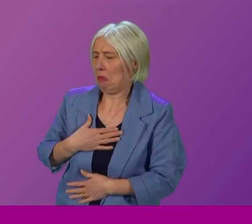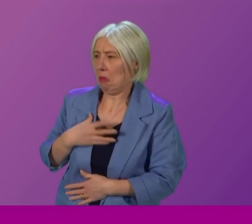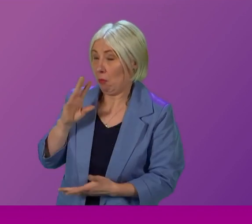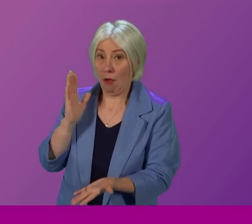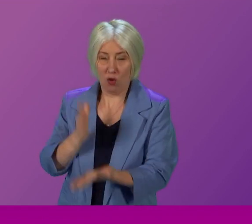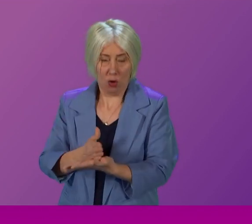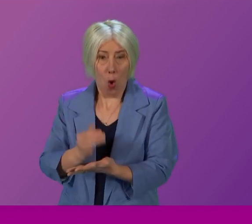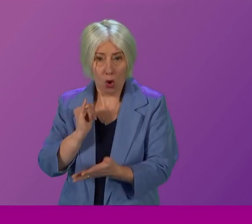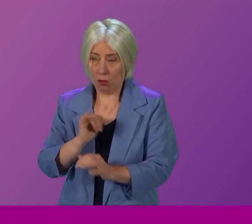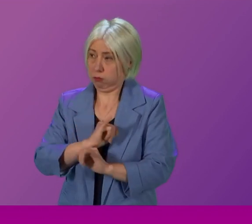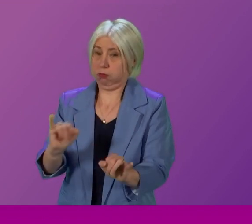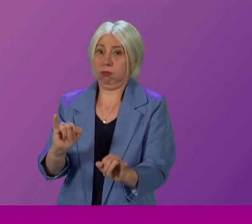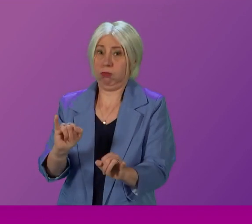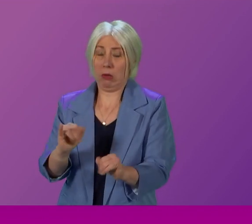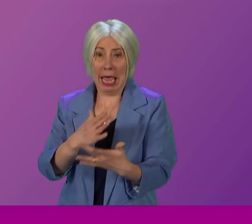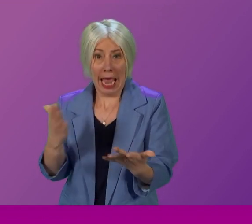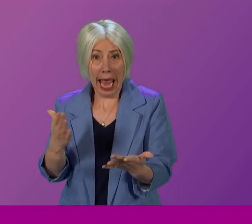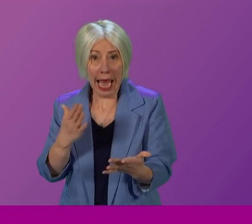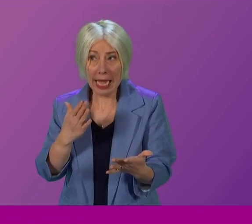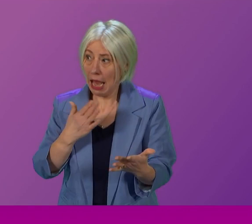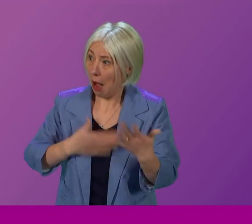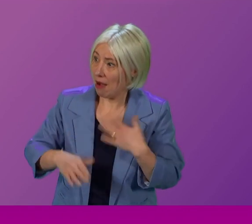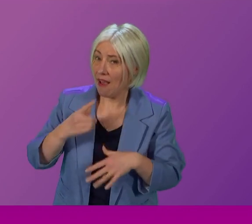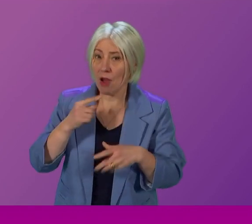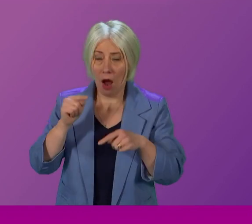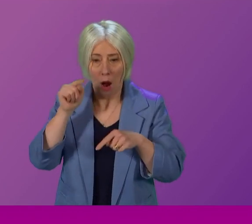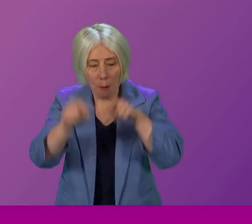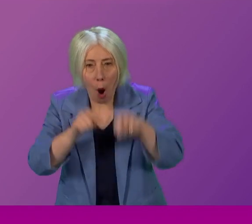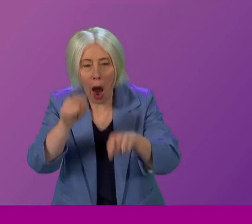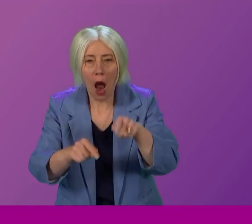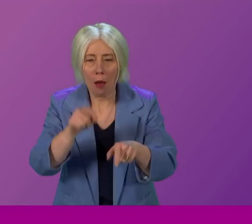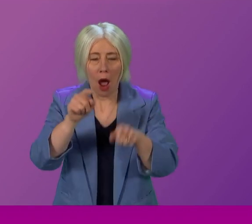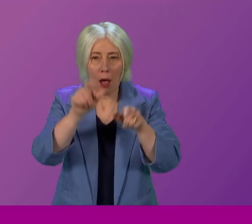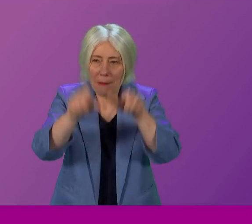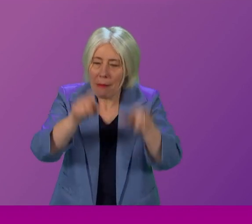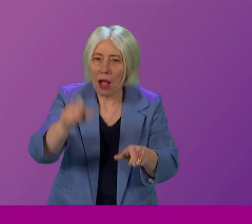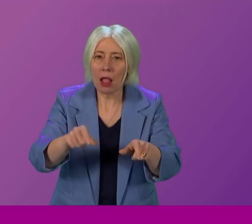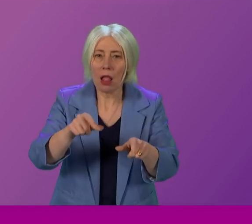condemn any behaviour that seeks to bully consumers or individuals in any way.